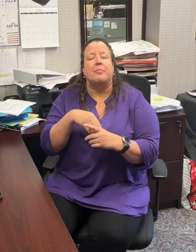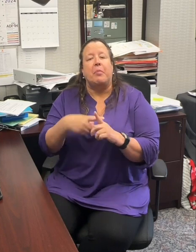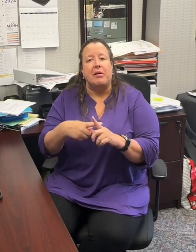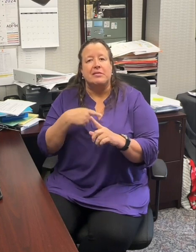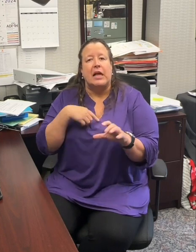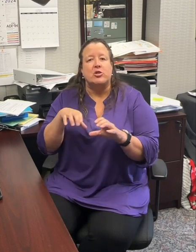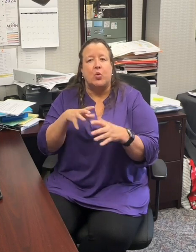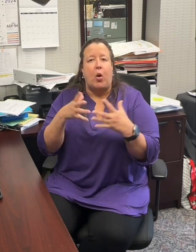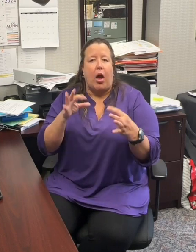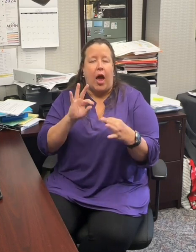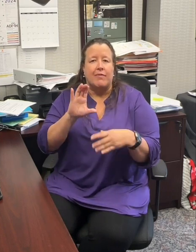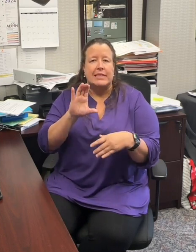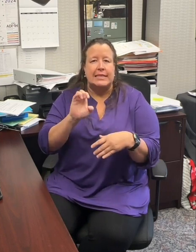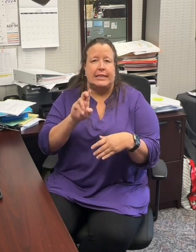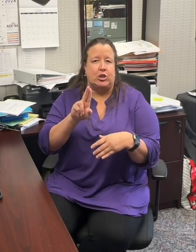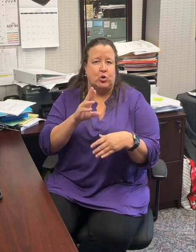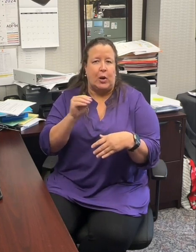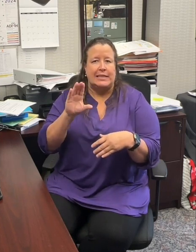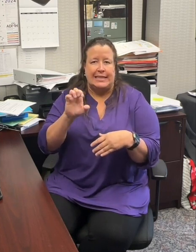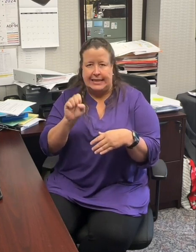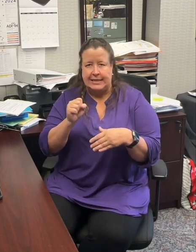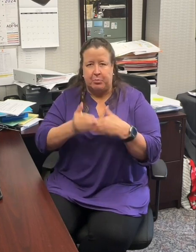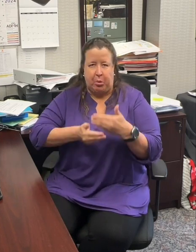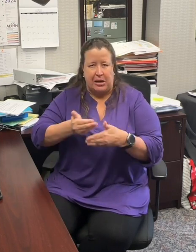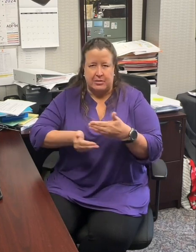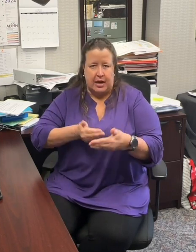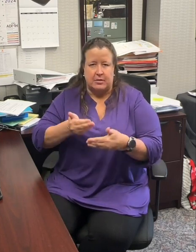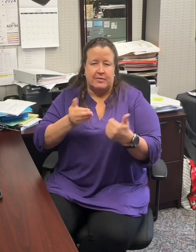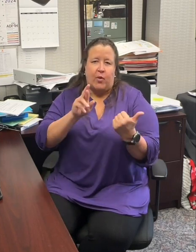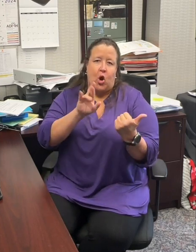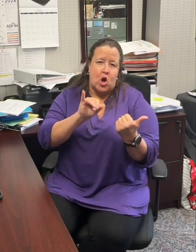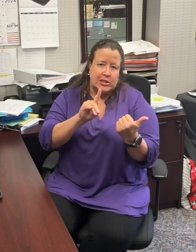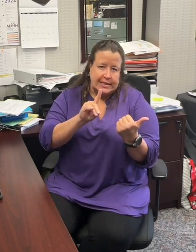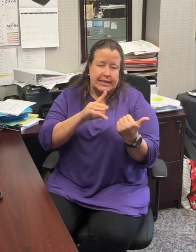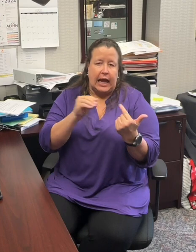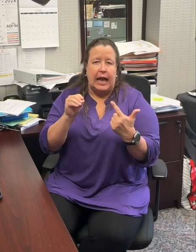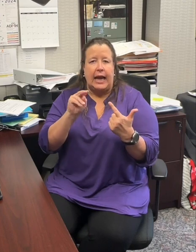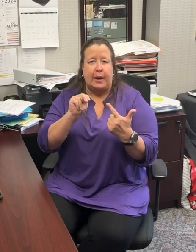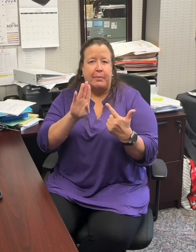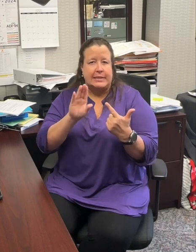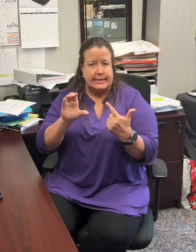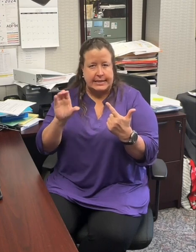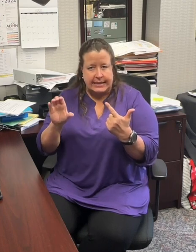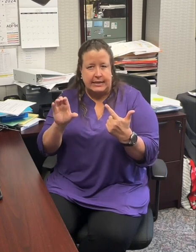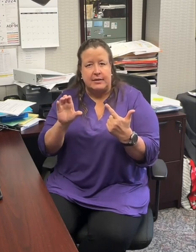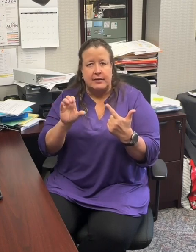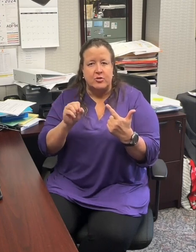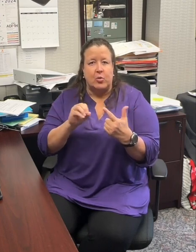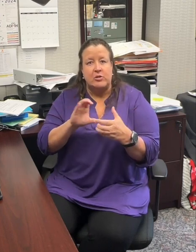we assess individuals sign language skills, and I'm responsible for providing CEUs for